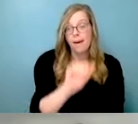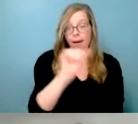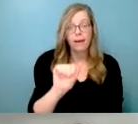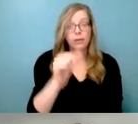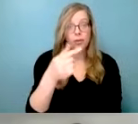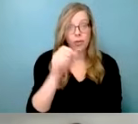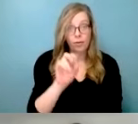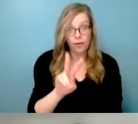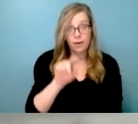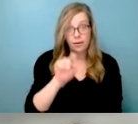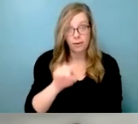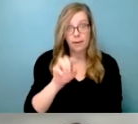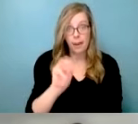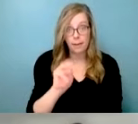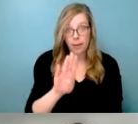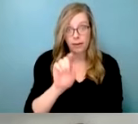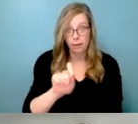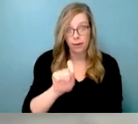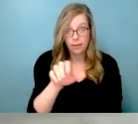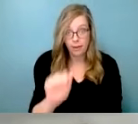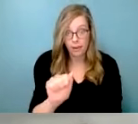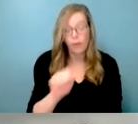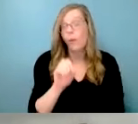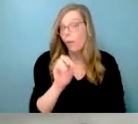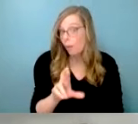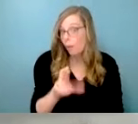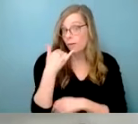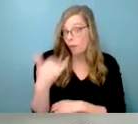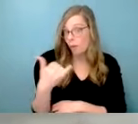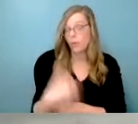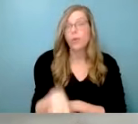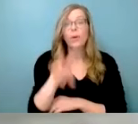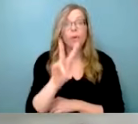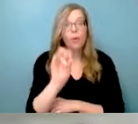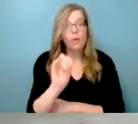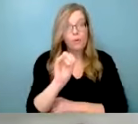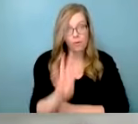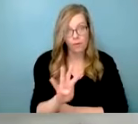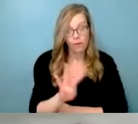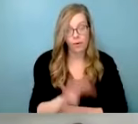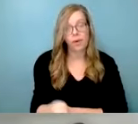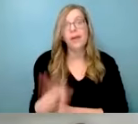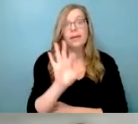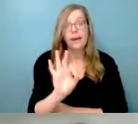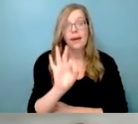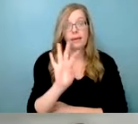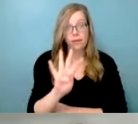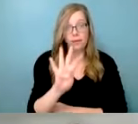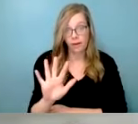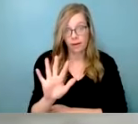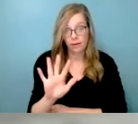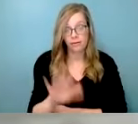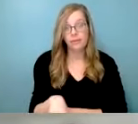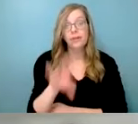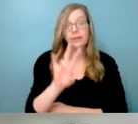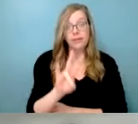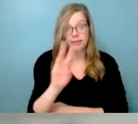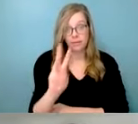dot mb.ca or by phone at 204-945-7613